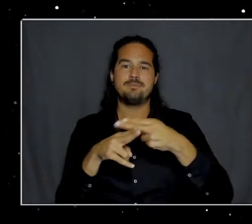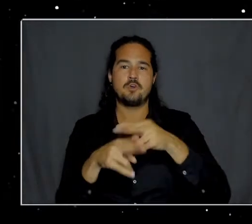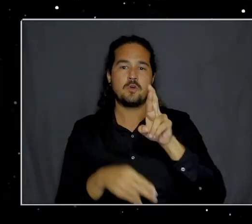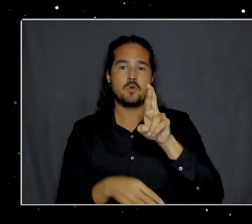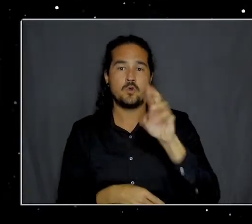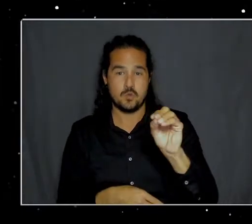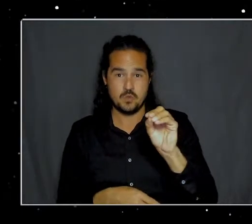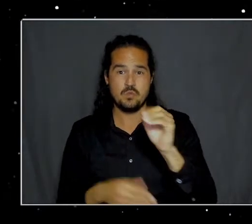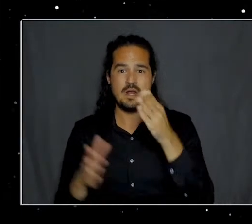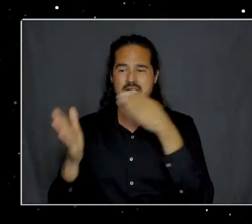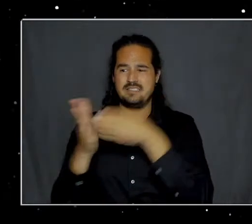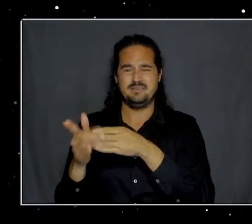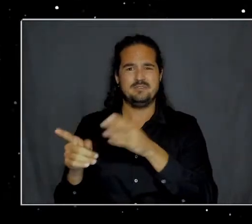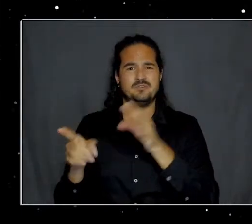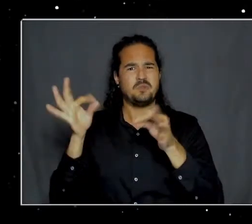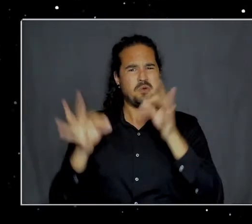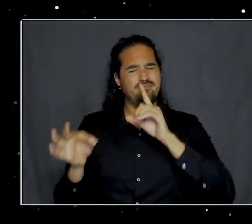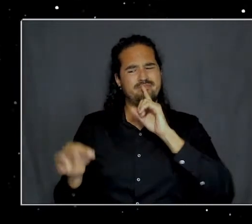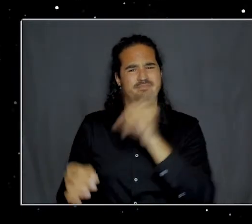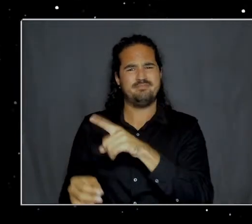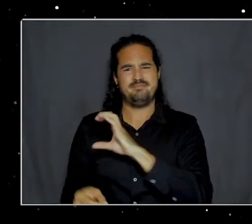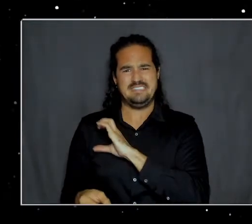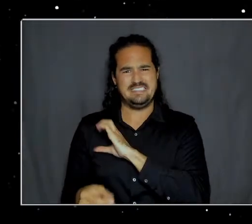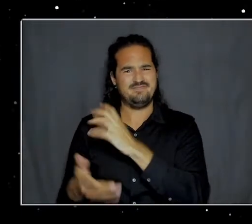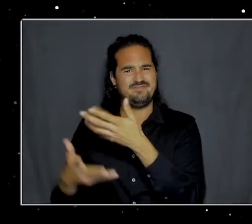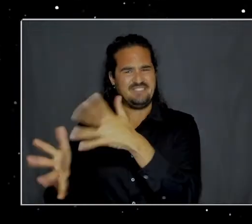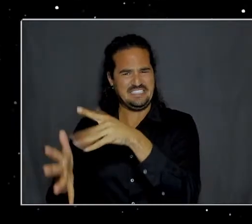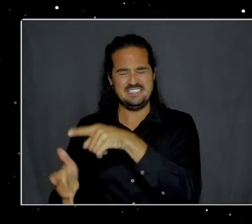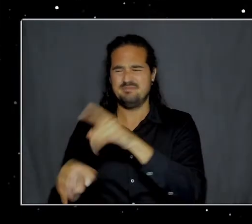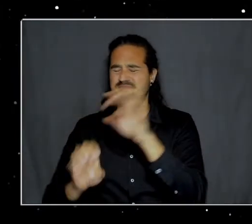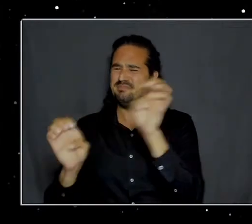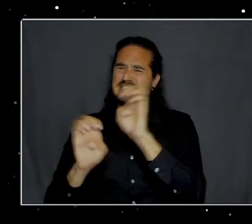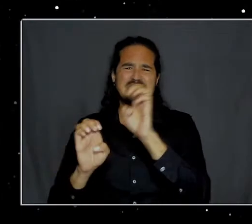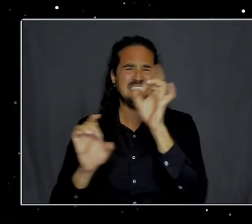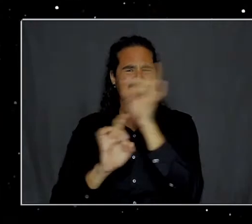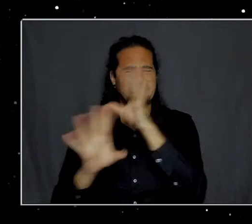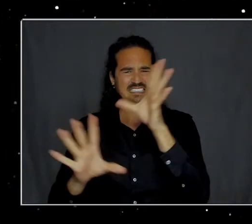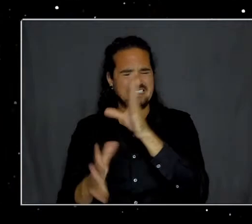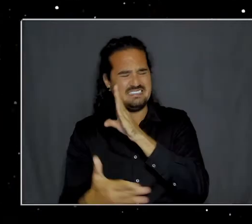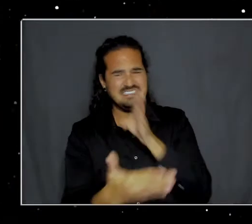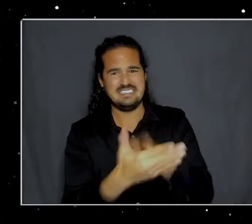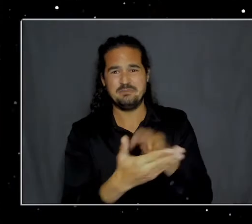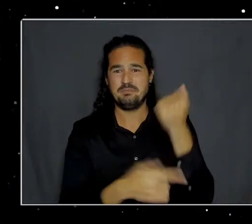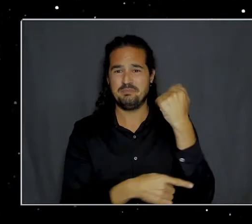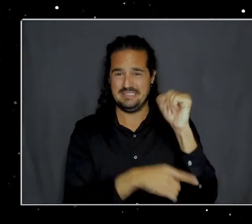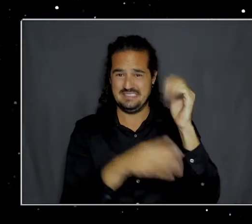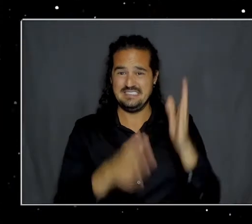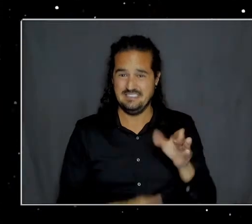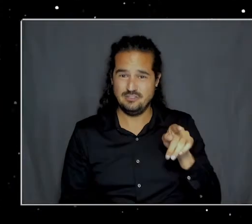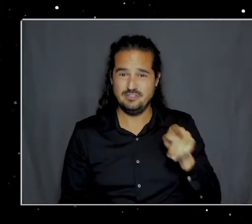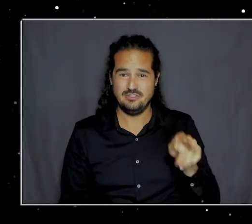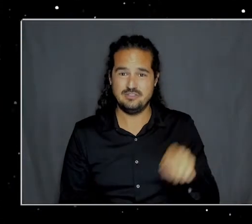MOTION FOR A TEMPORARY RESTRAINING ORDER, ASKING THE COURT TO INTERVENE ON AN